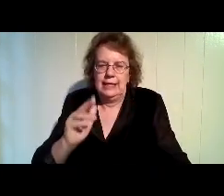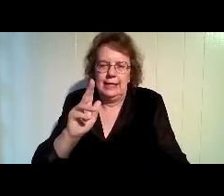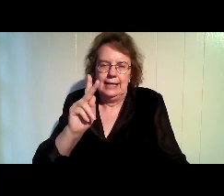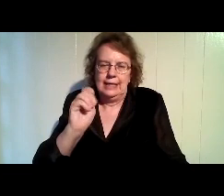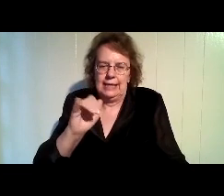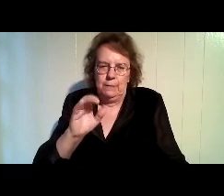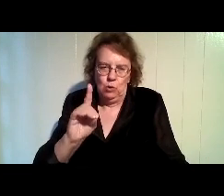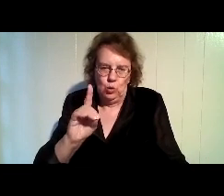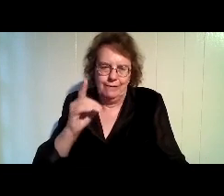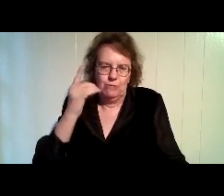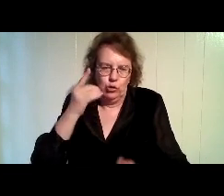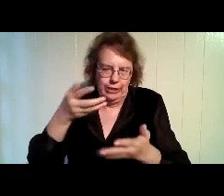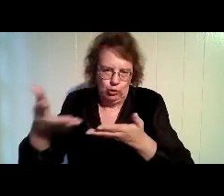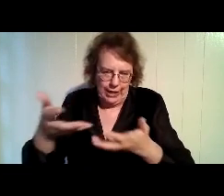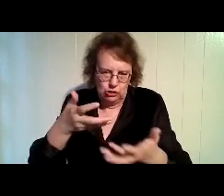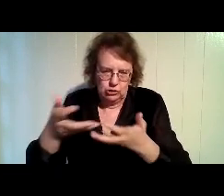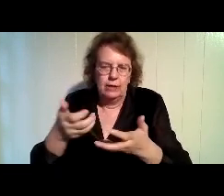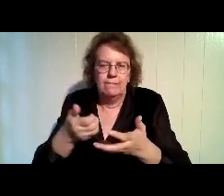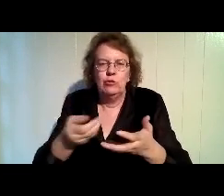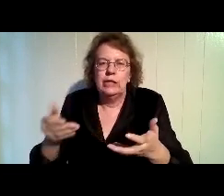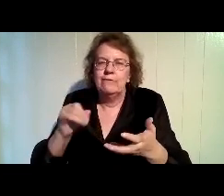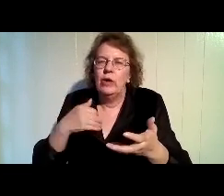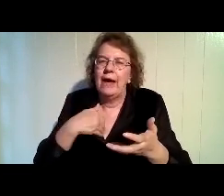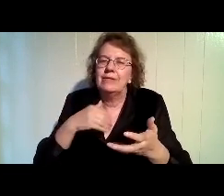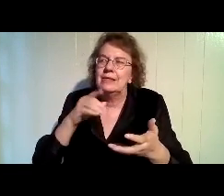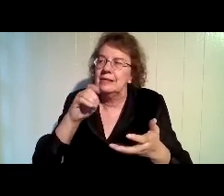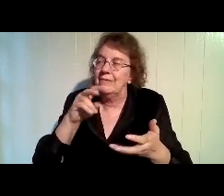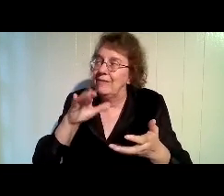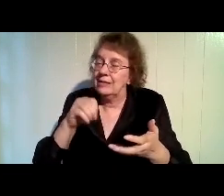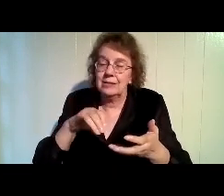things on here. If you have a device that does not have a